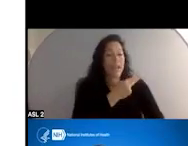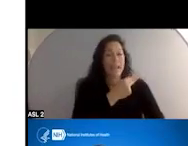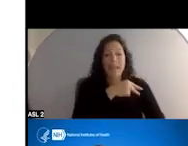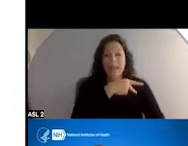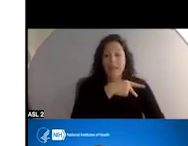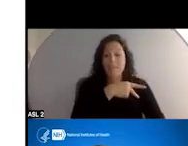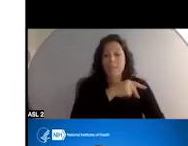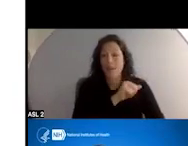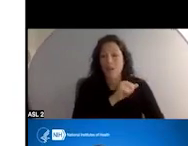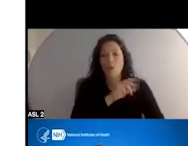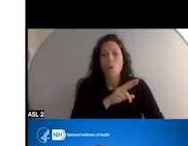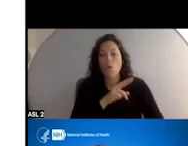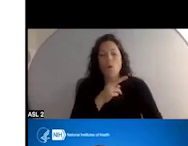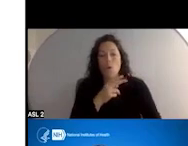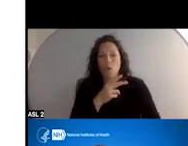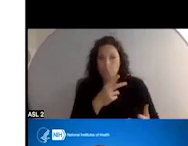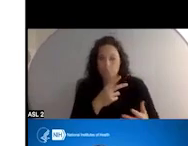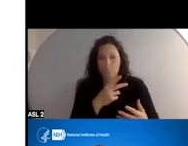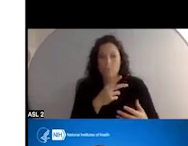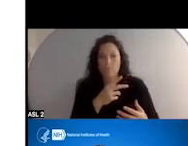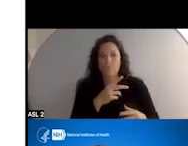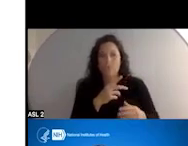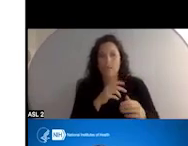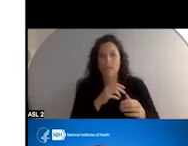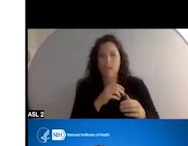for accessing the repository in the first place.